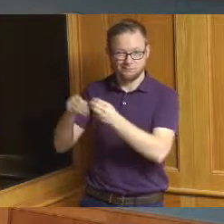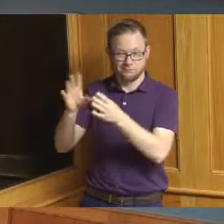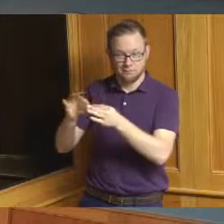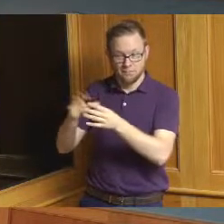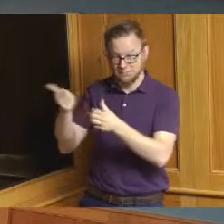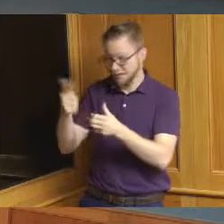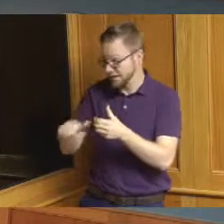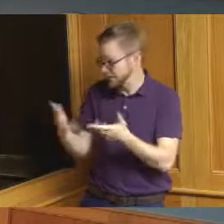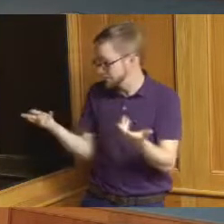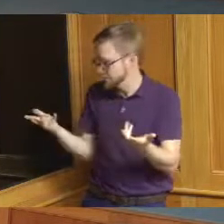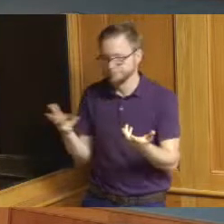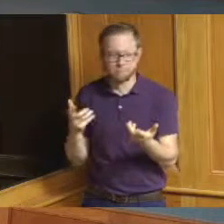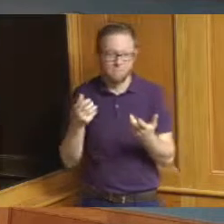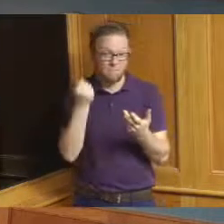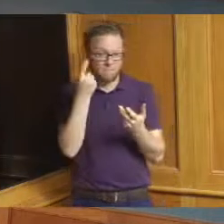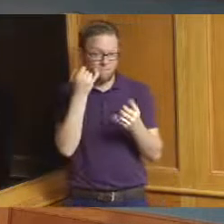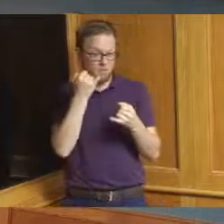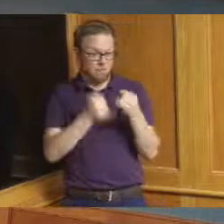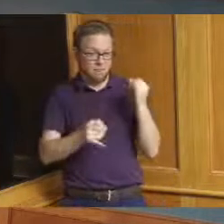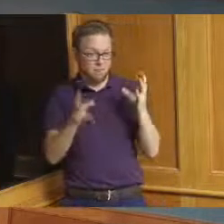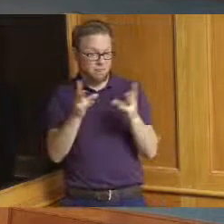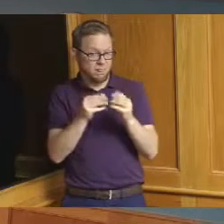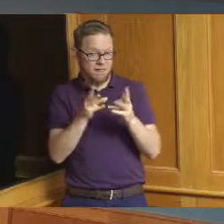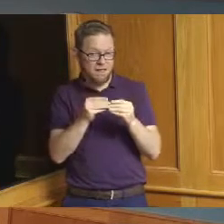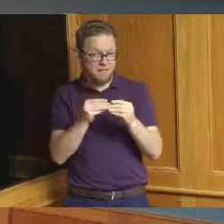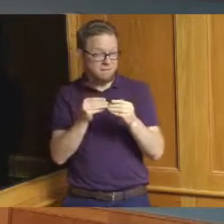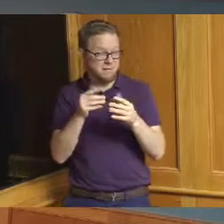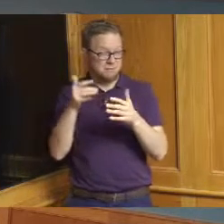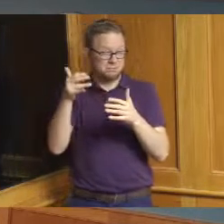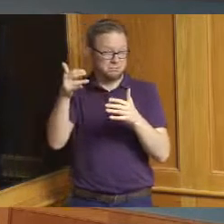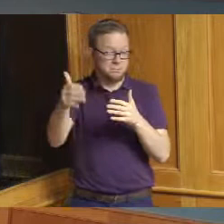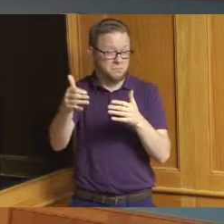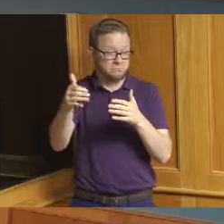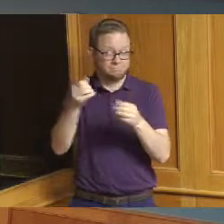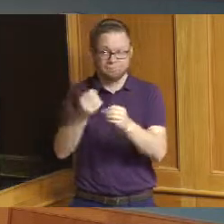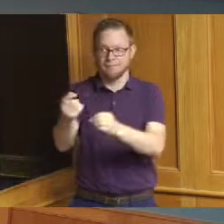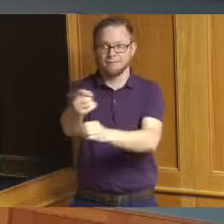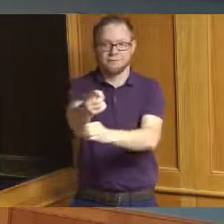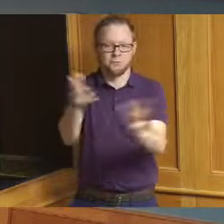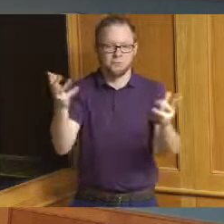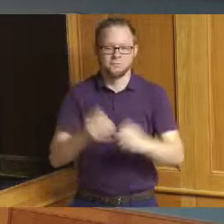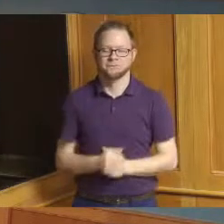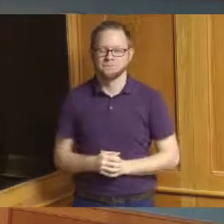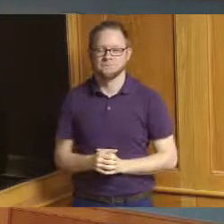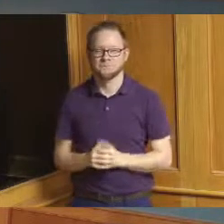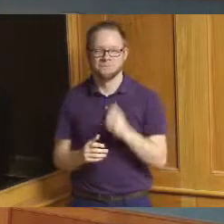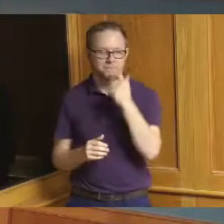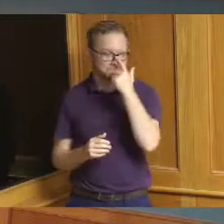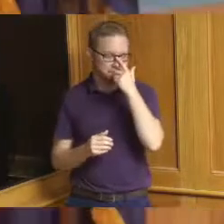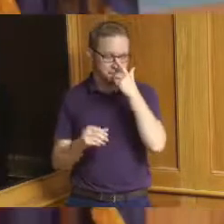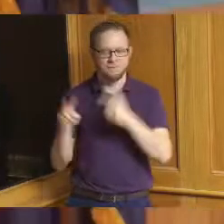because this is our last meeting until 2022. yes thank you Madam President i just want to say